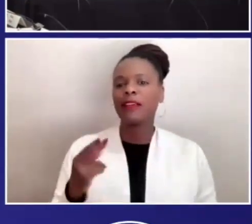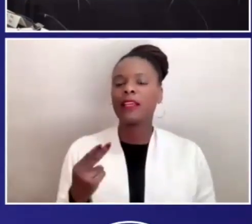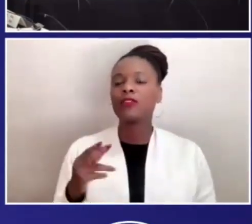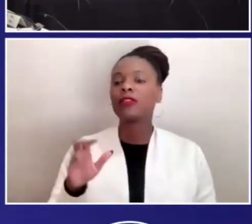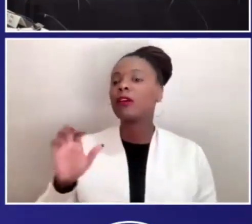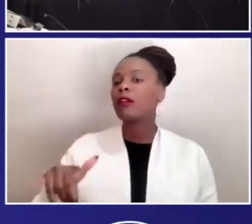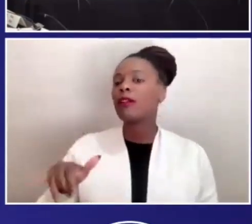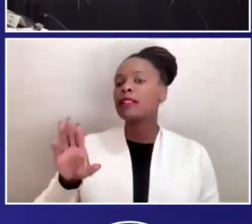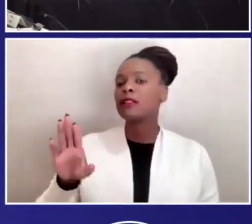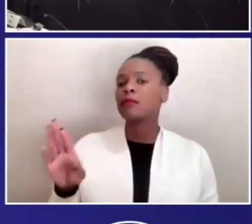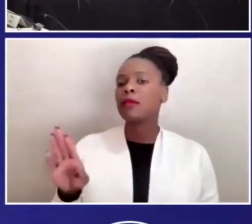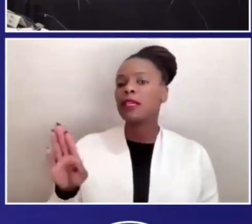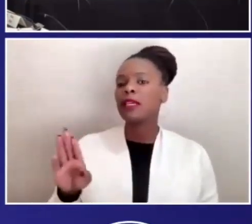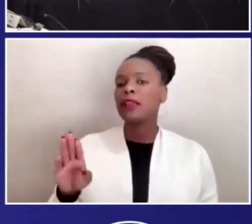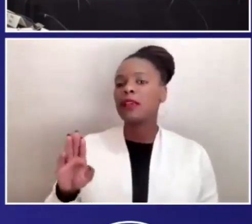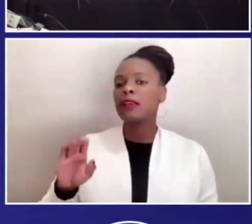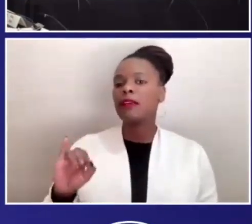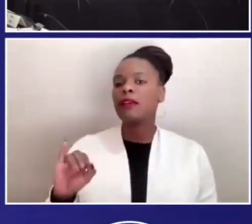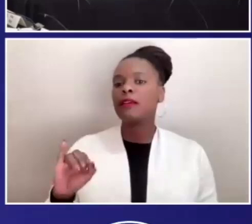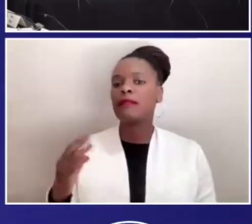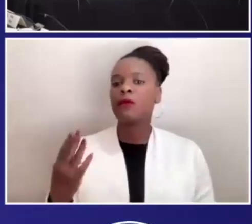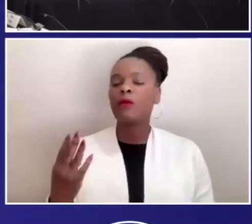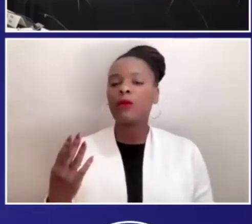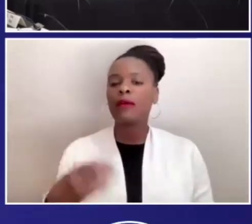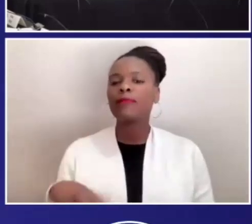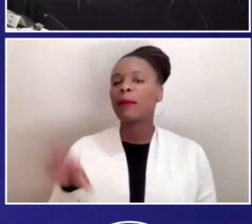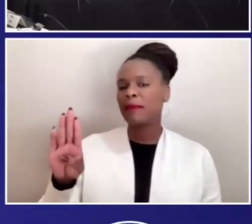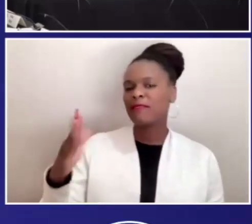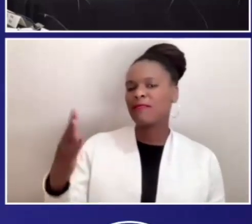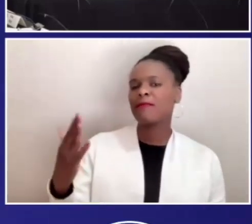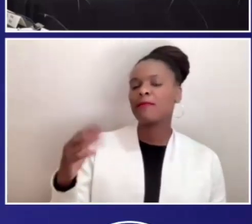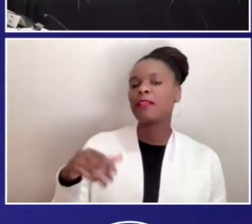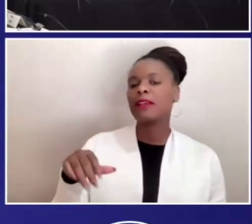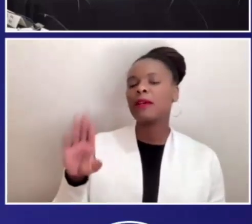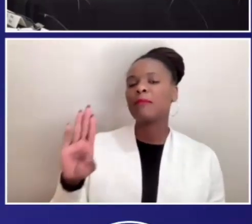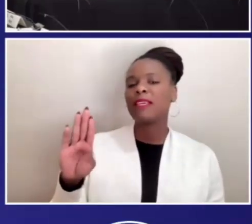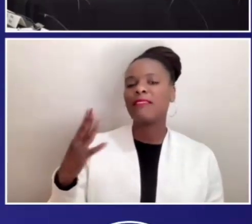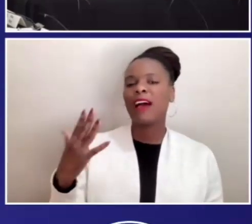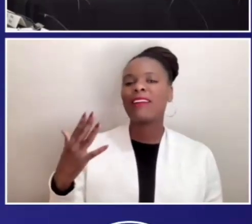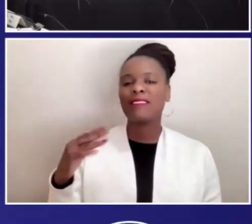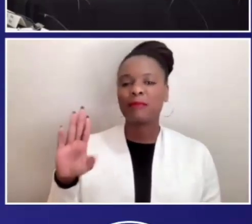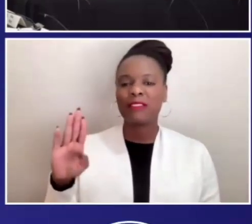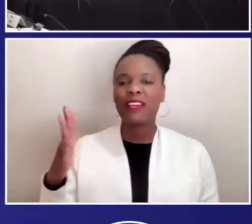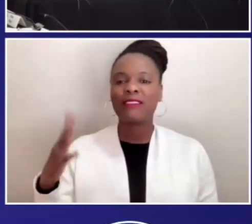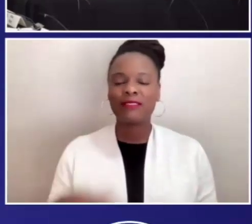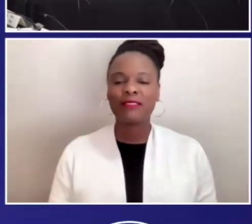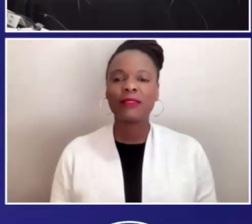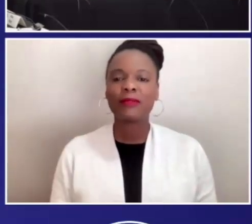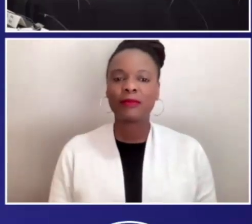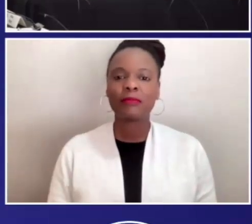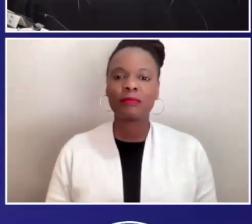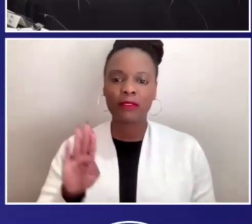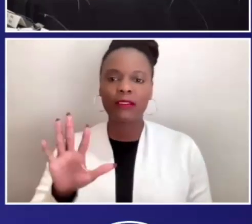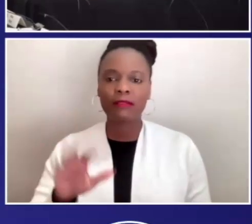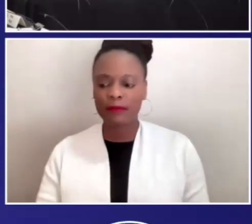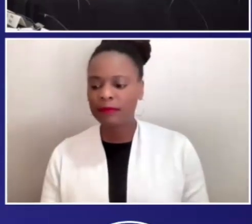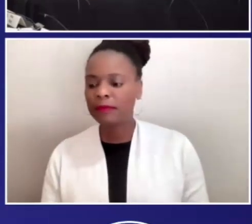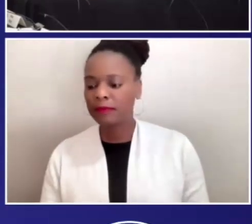It's (b)(5). _MR. HOLT Alex: (b)(5), thank you. There we go. She's got it right there. _MR. HOLT Alex: Okay. So I'm talking about (b)(5),